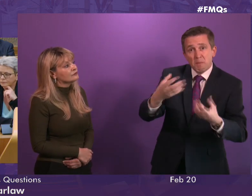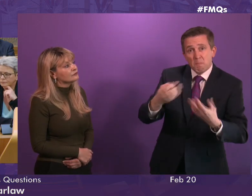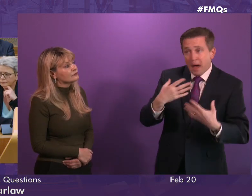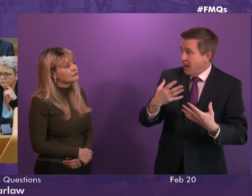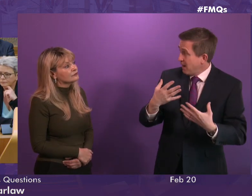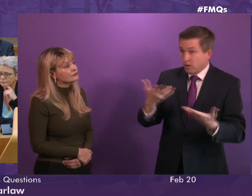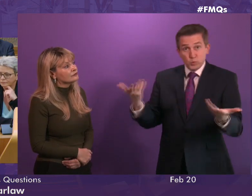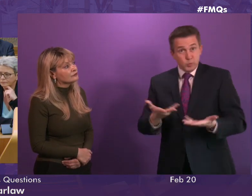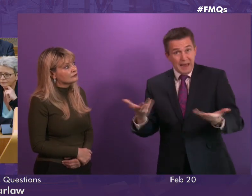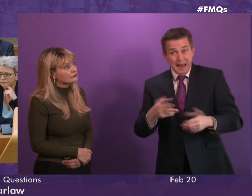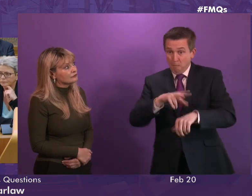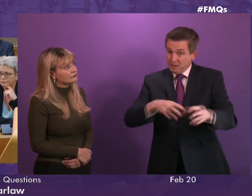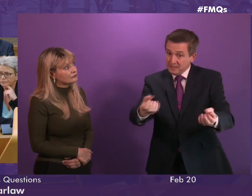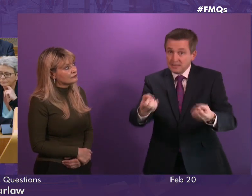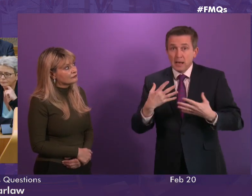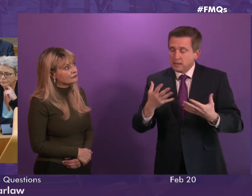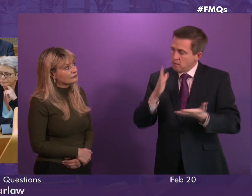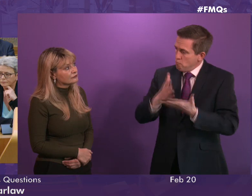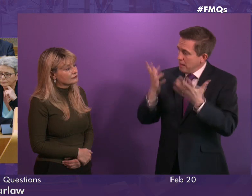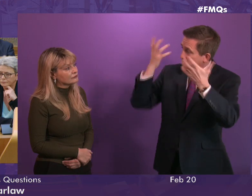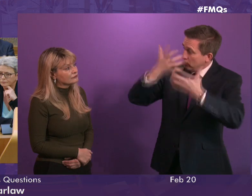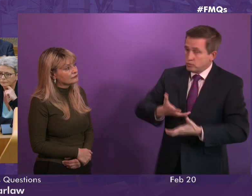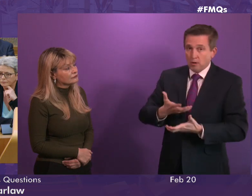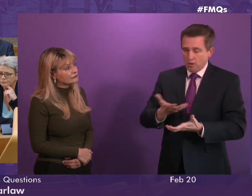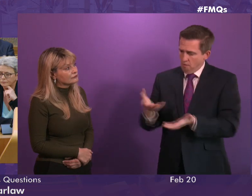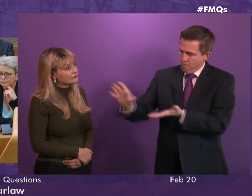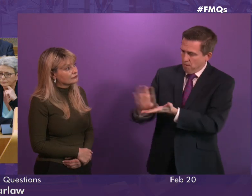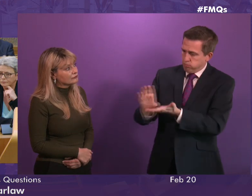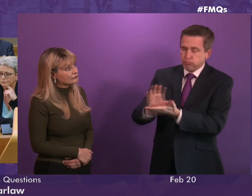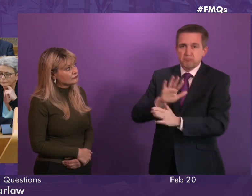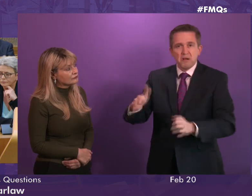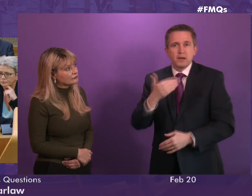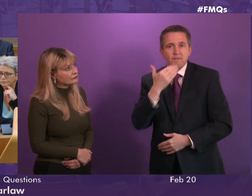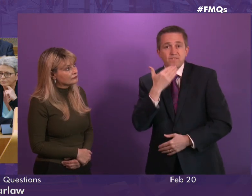Parliament today and deeply concerned by the issue—are saying. The chief constable has